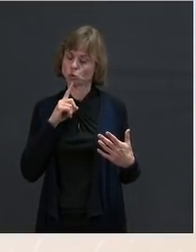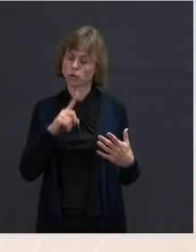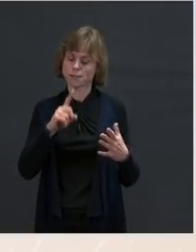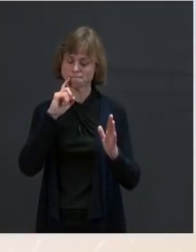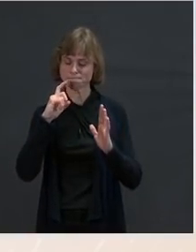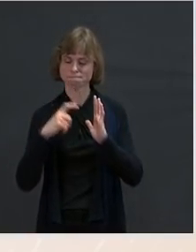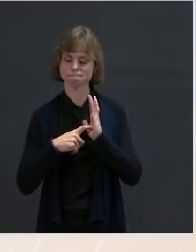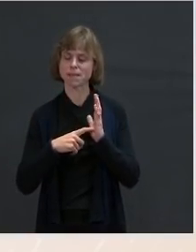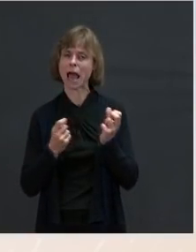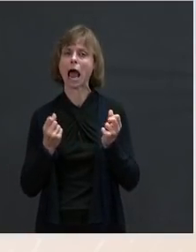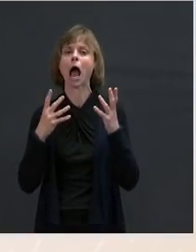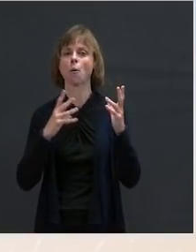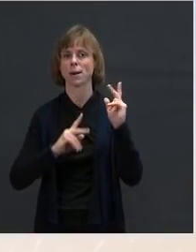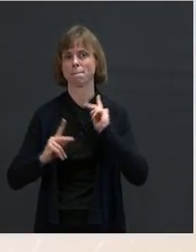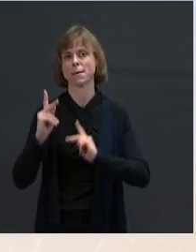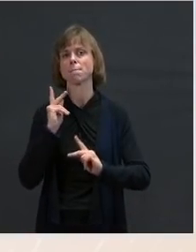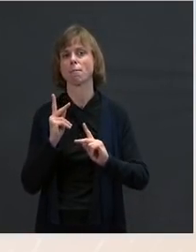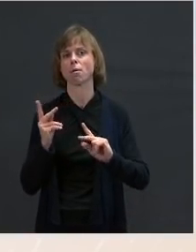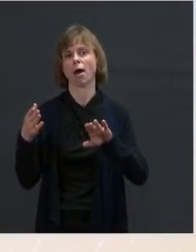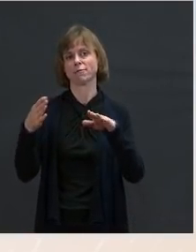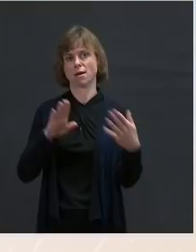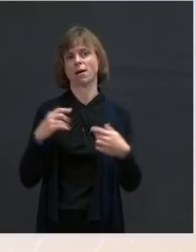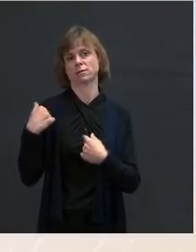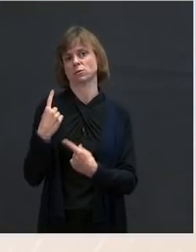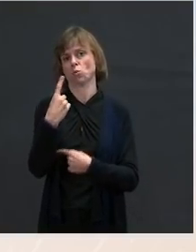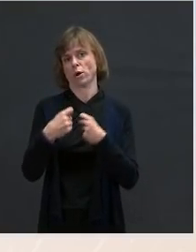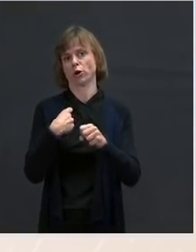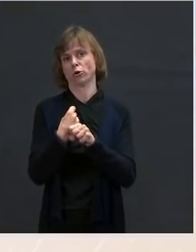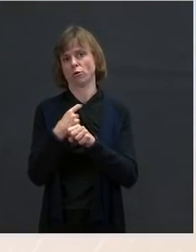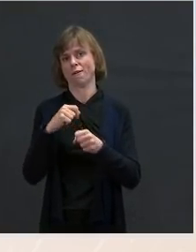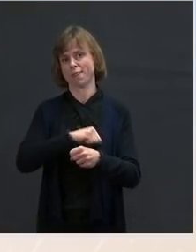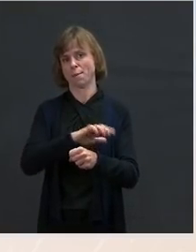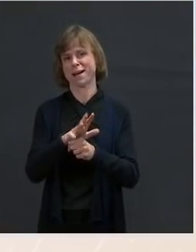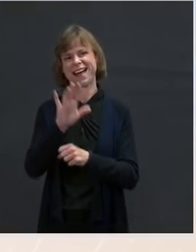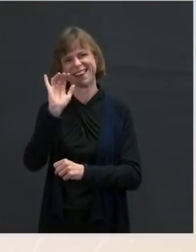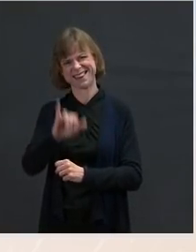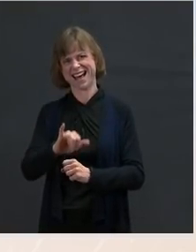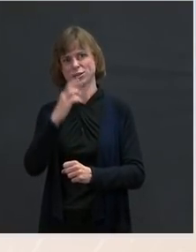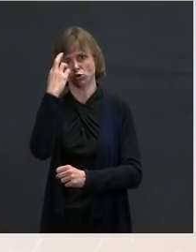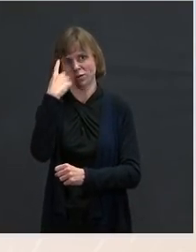nearly a year of this pandemic. And that's the purpose of tonight -- both the remarks he'll be delivering,